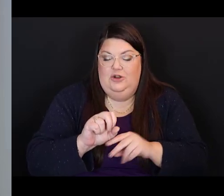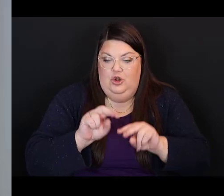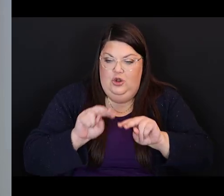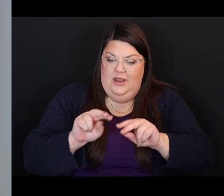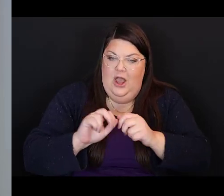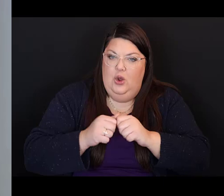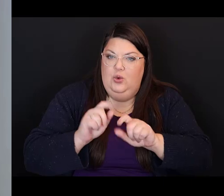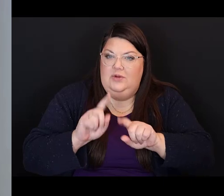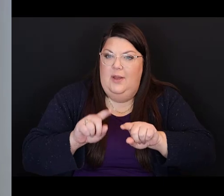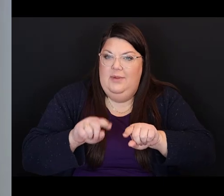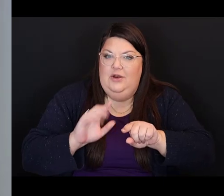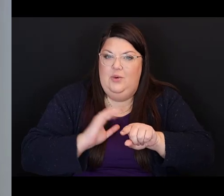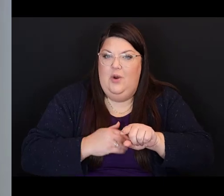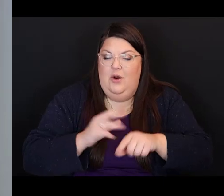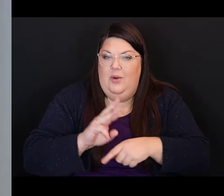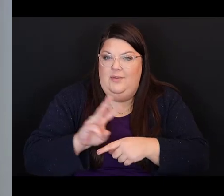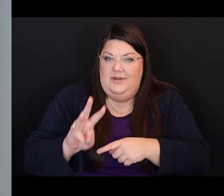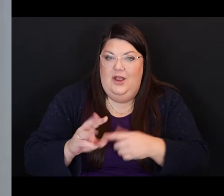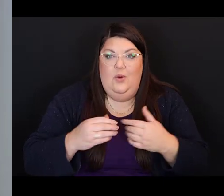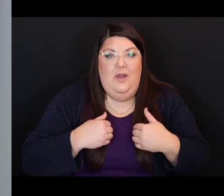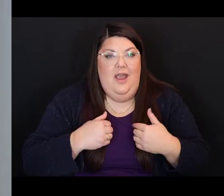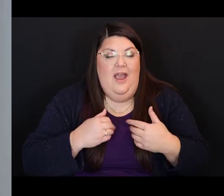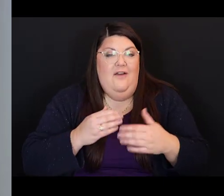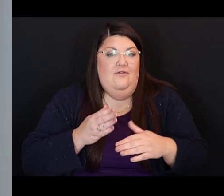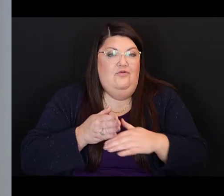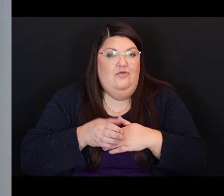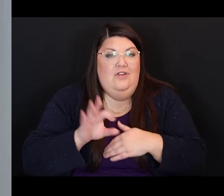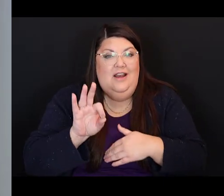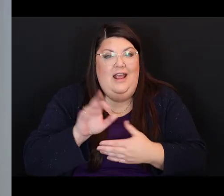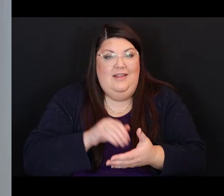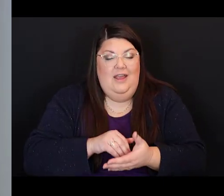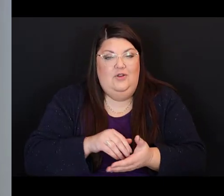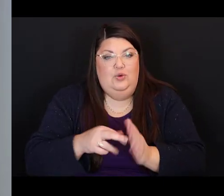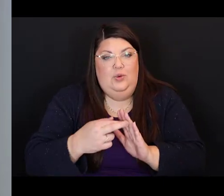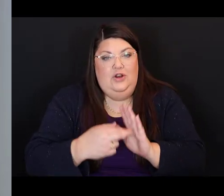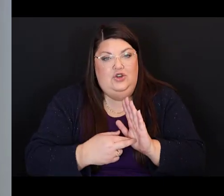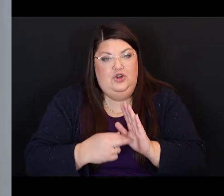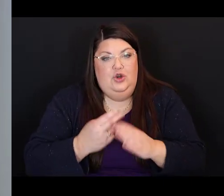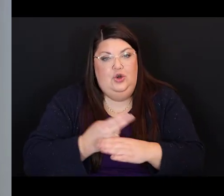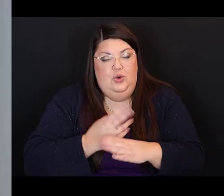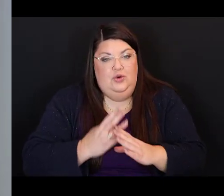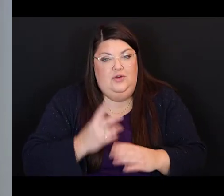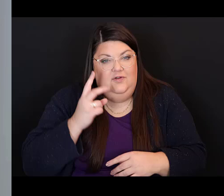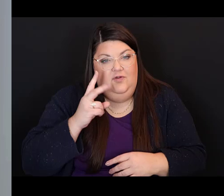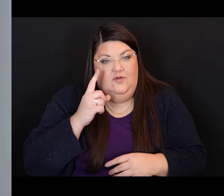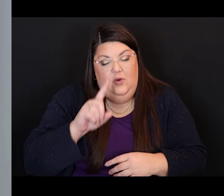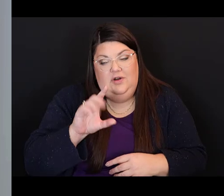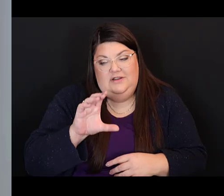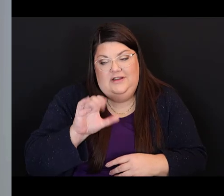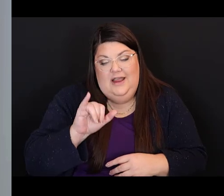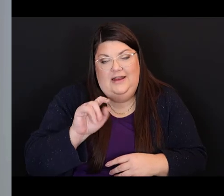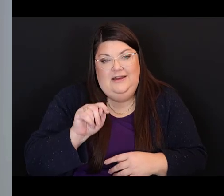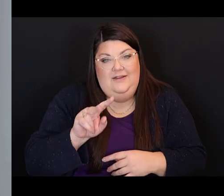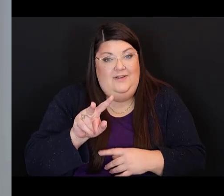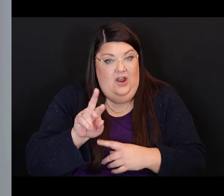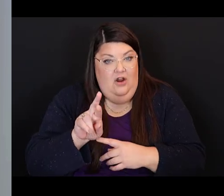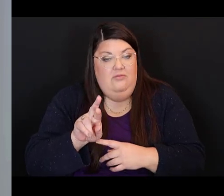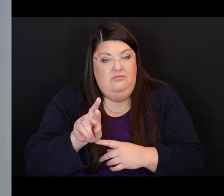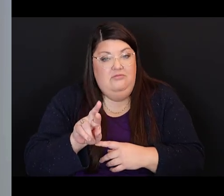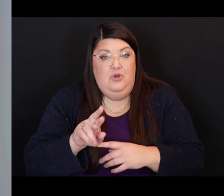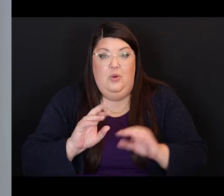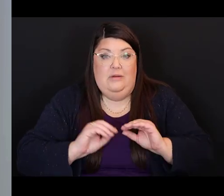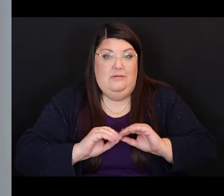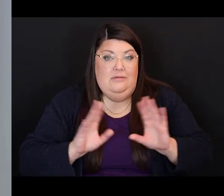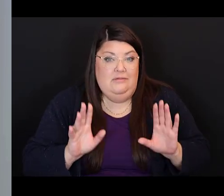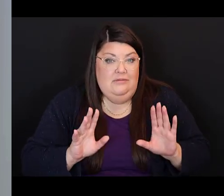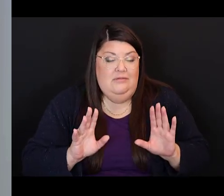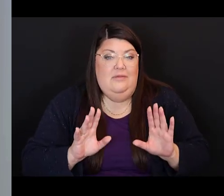who's coming to our website that we have an excess of 9,000 registered users for CIT-VR. So clearly,